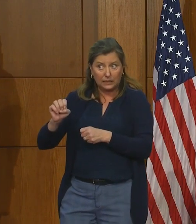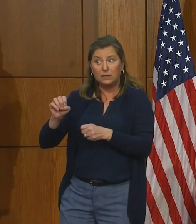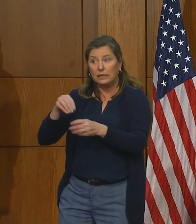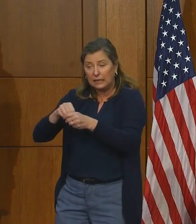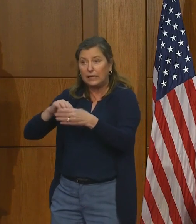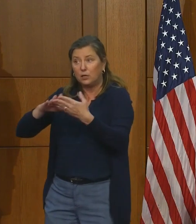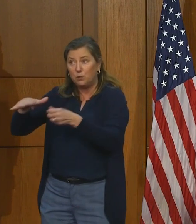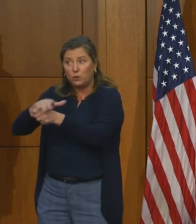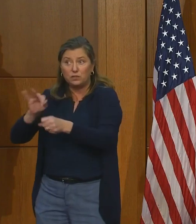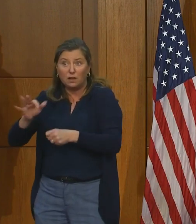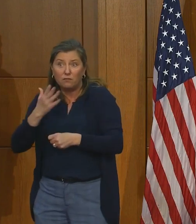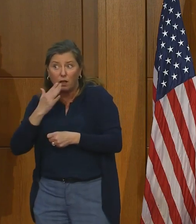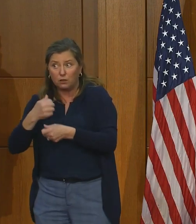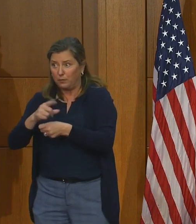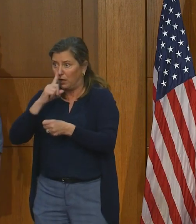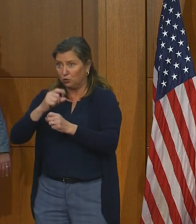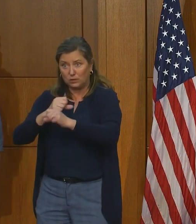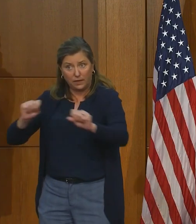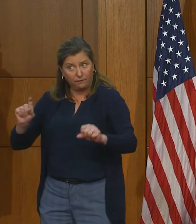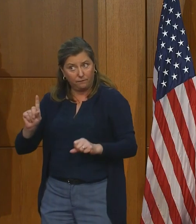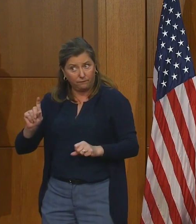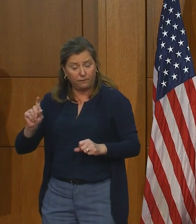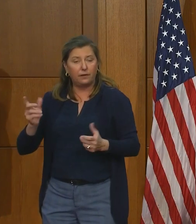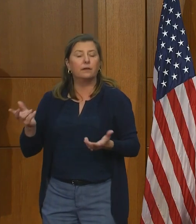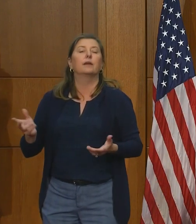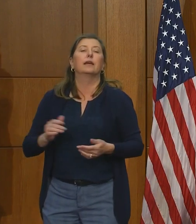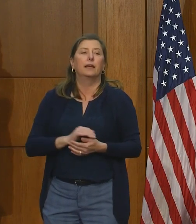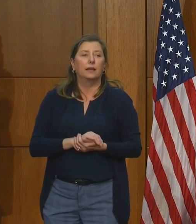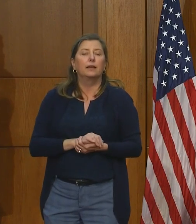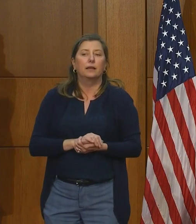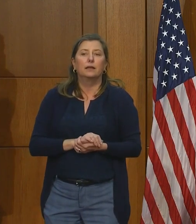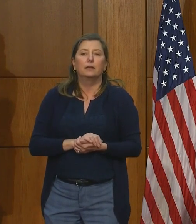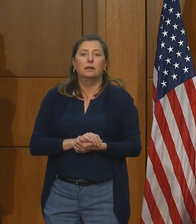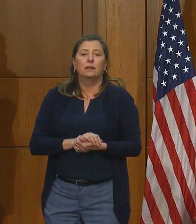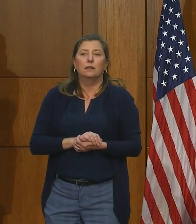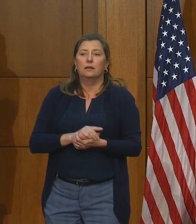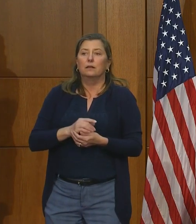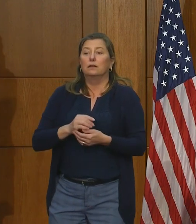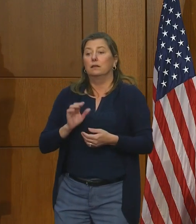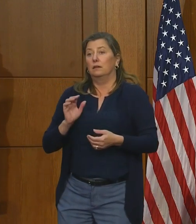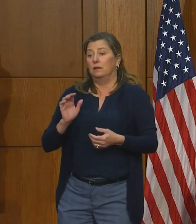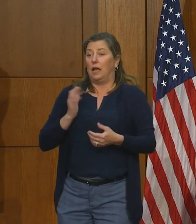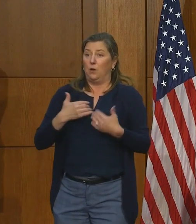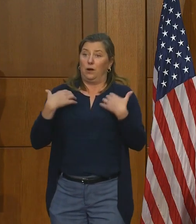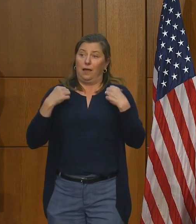WE'RE WE DO WE HAVE ENOUGH PPE AND IN COMMUNITIES OF COLOR TO